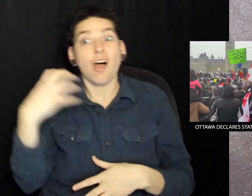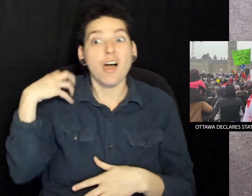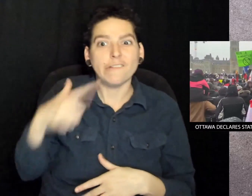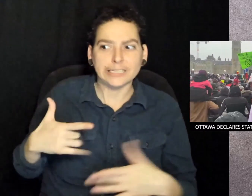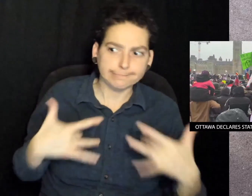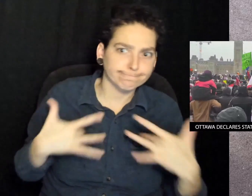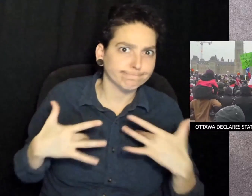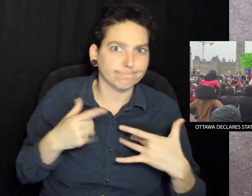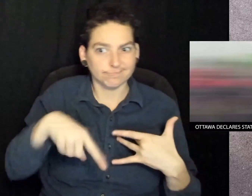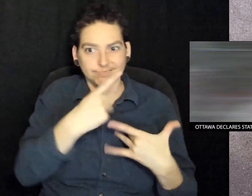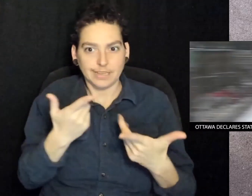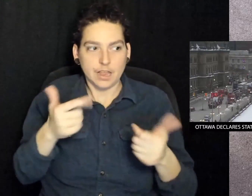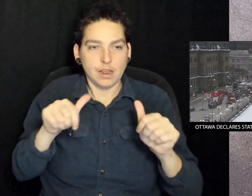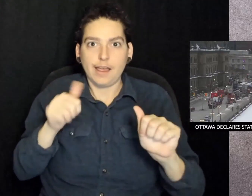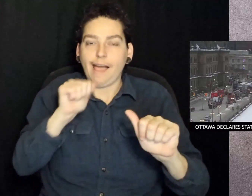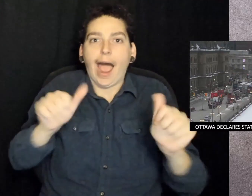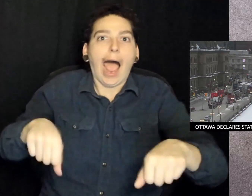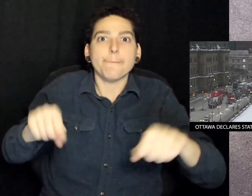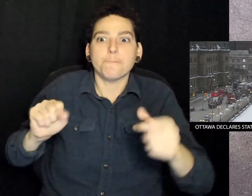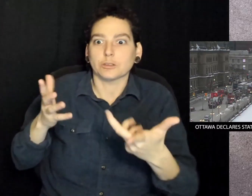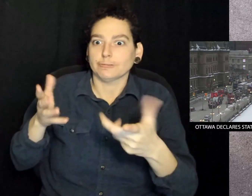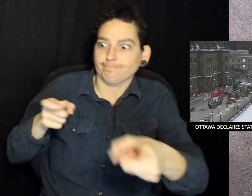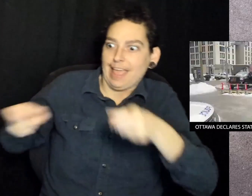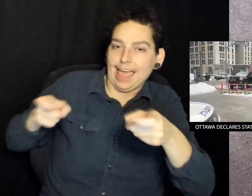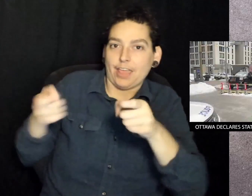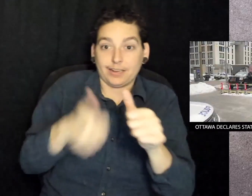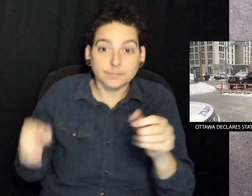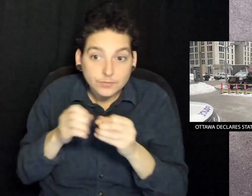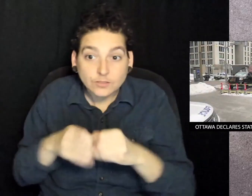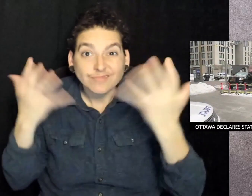the growing protest has officials concerned that they won't be able to handle it anymore